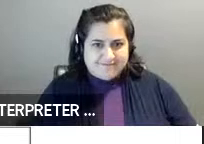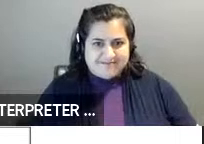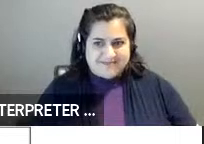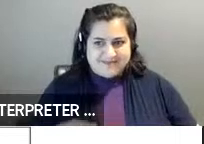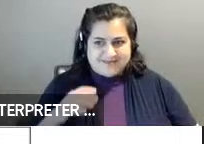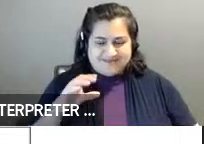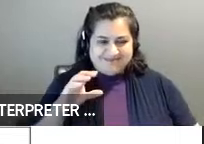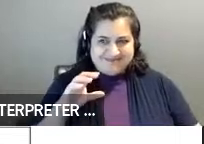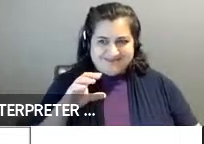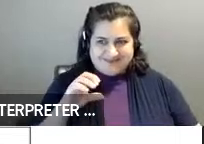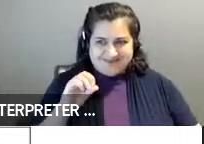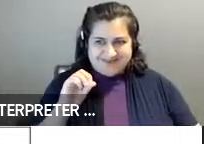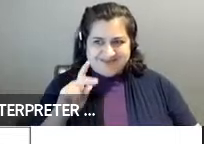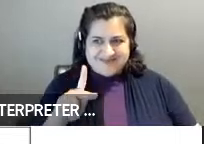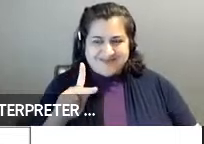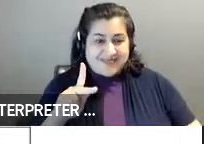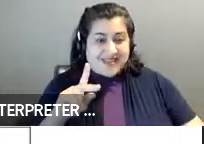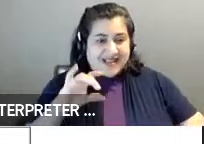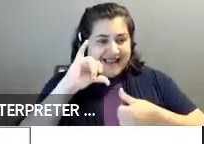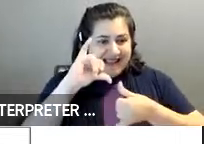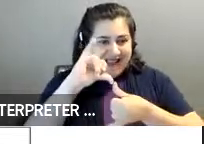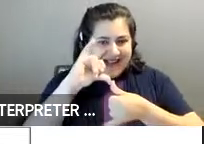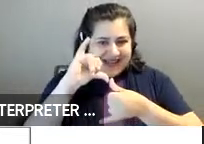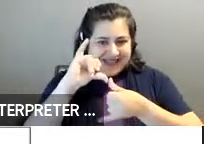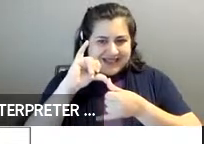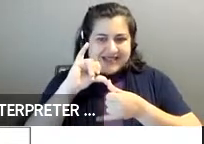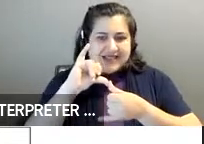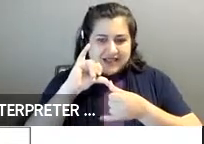from all the way from 17 to 26.